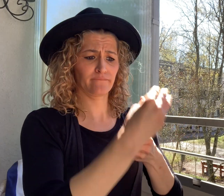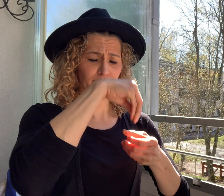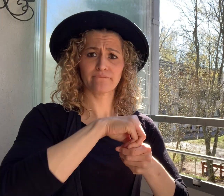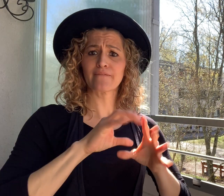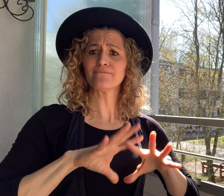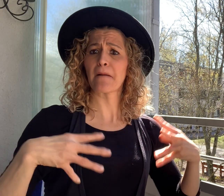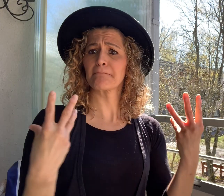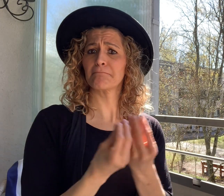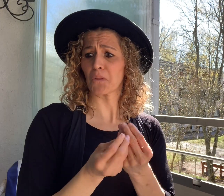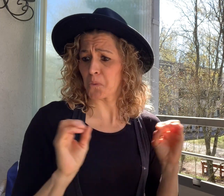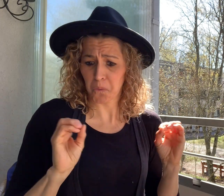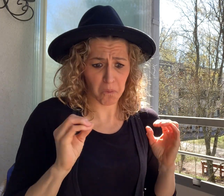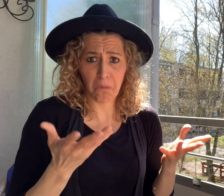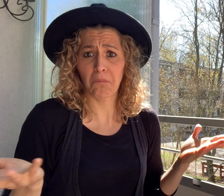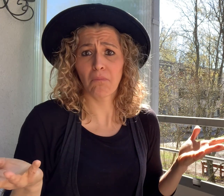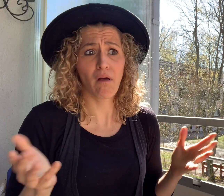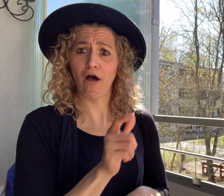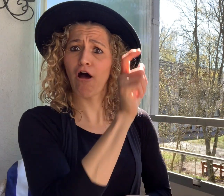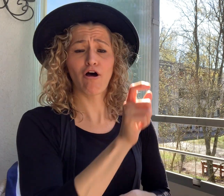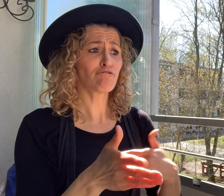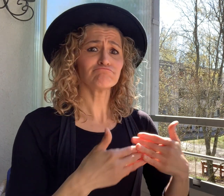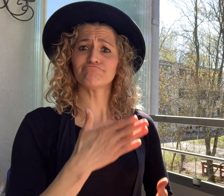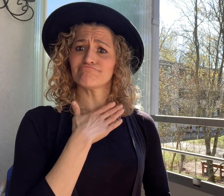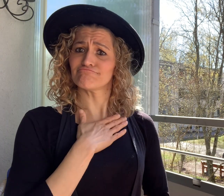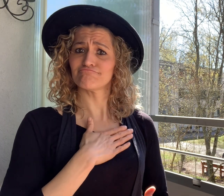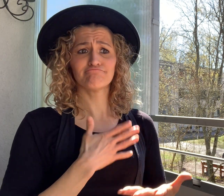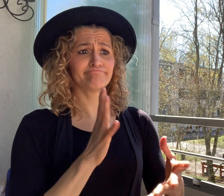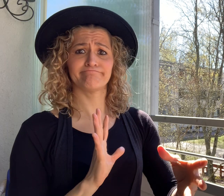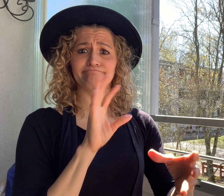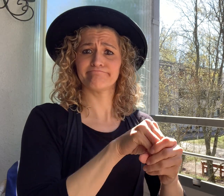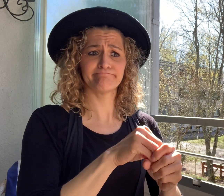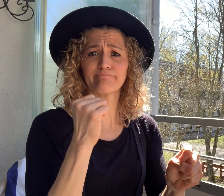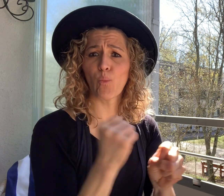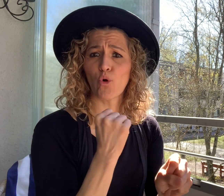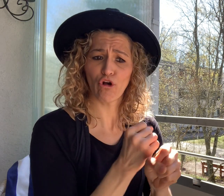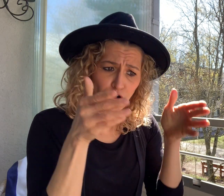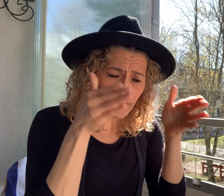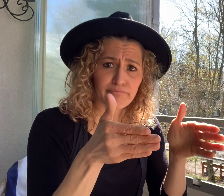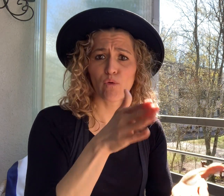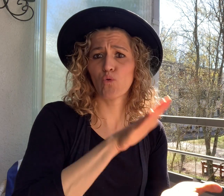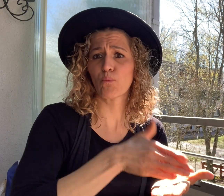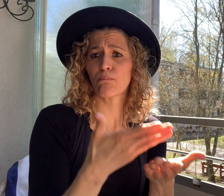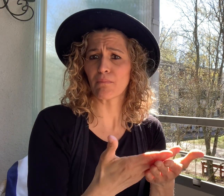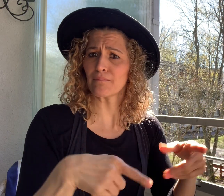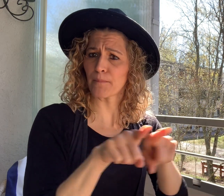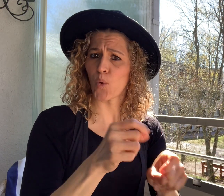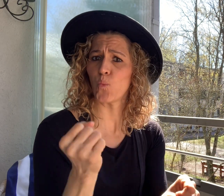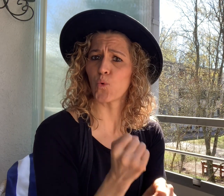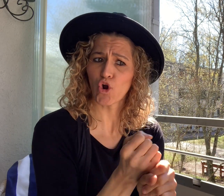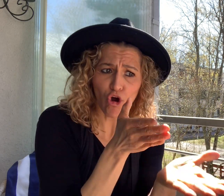began to enter the interpreting field as a profession that saw